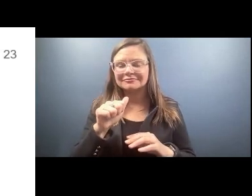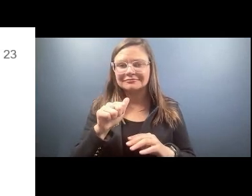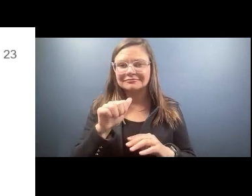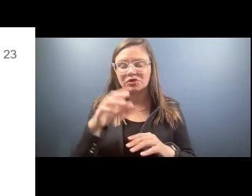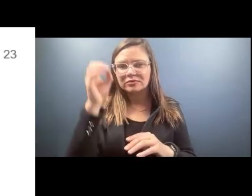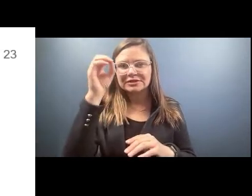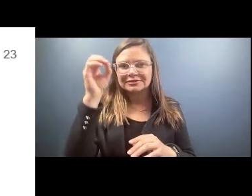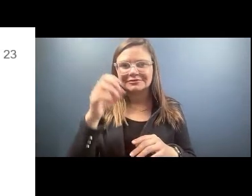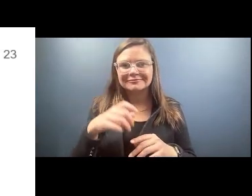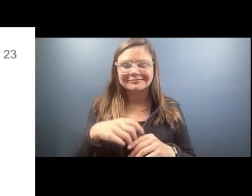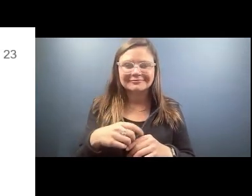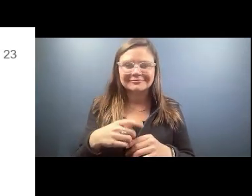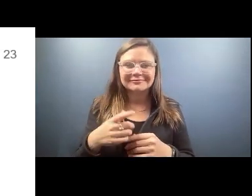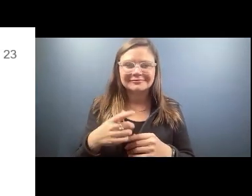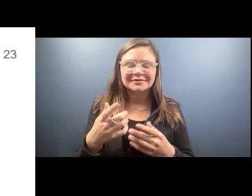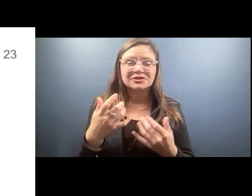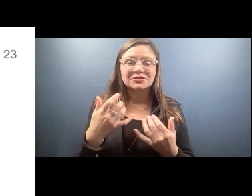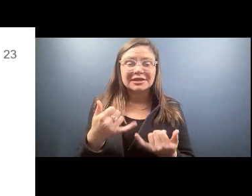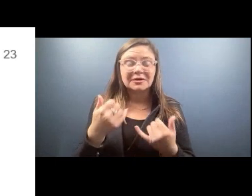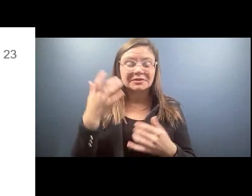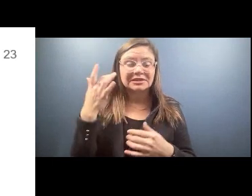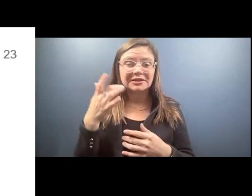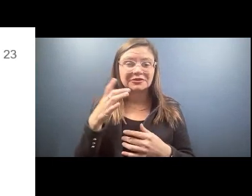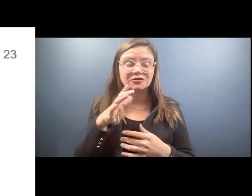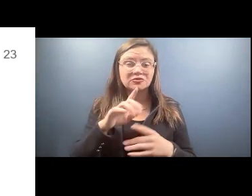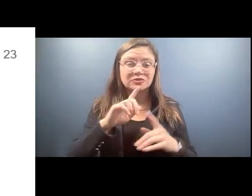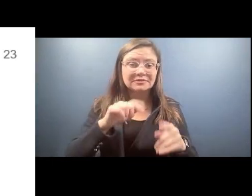And then finally, because responses and respondents might,